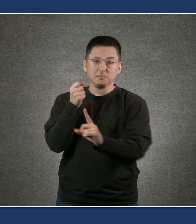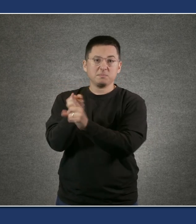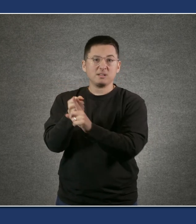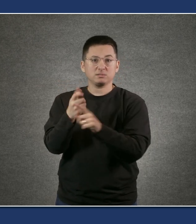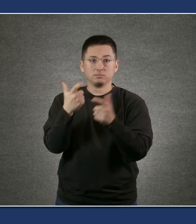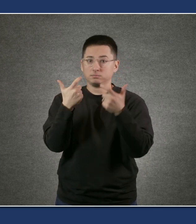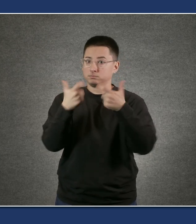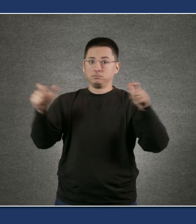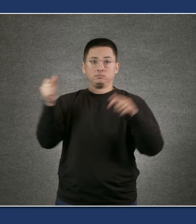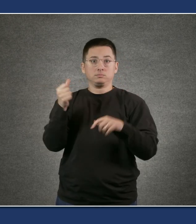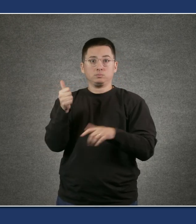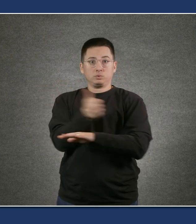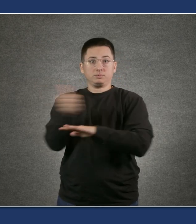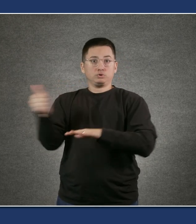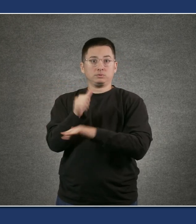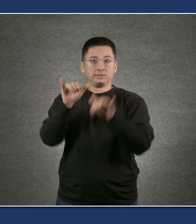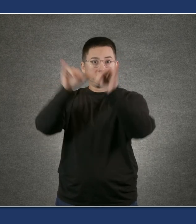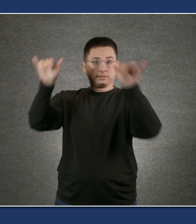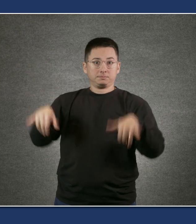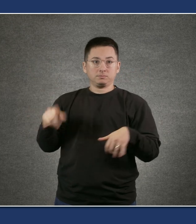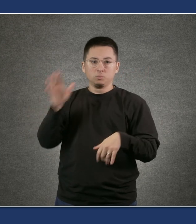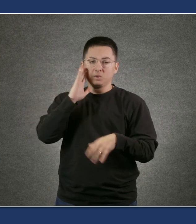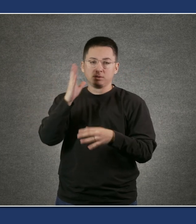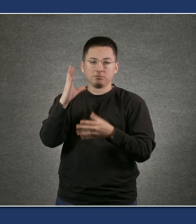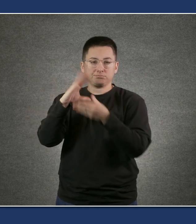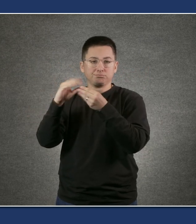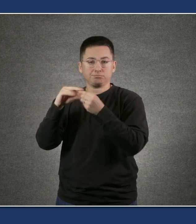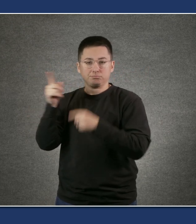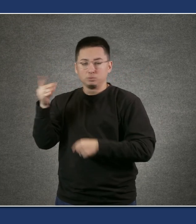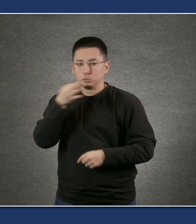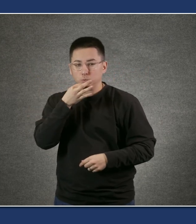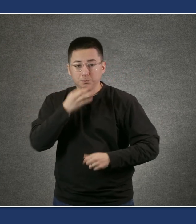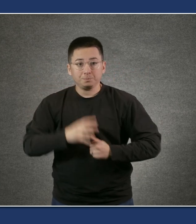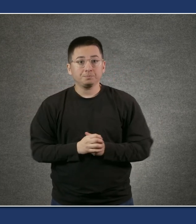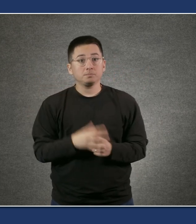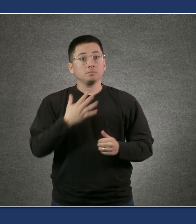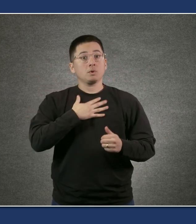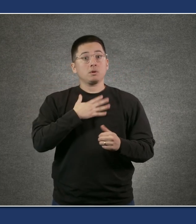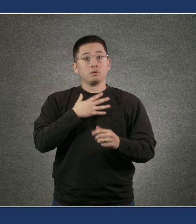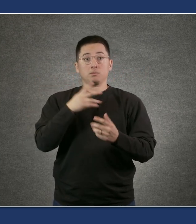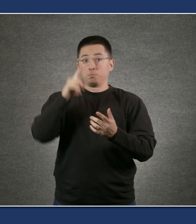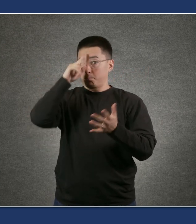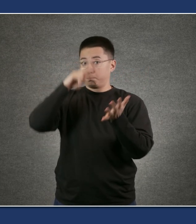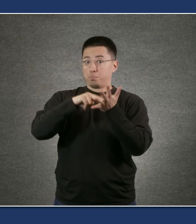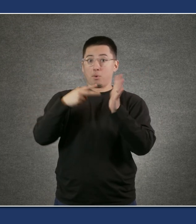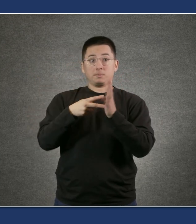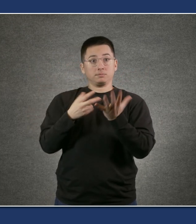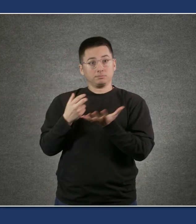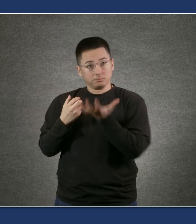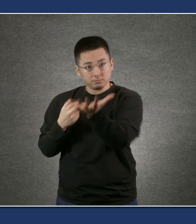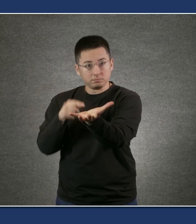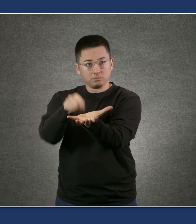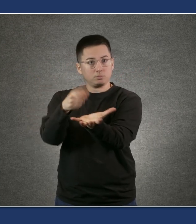My purpose today is to provide a brief update and followup regarding statute changes made to the Minnesota Personal Care